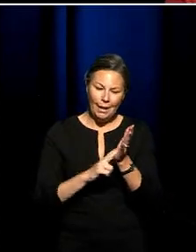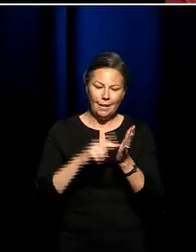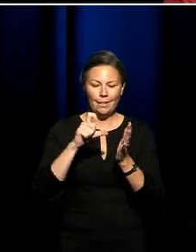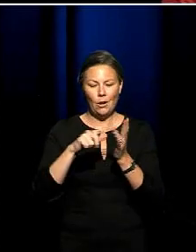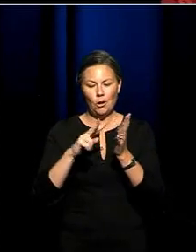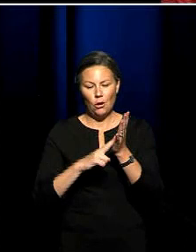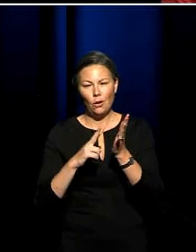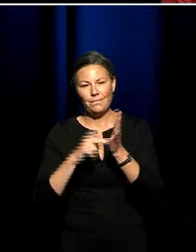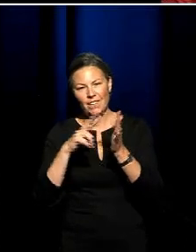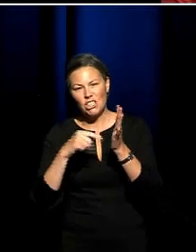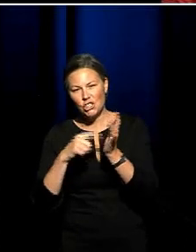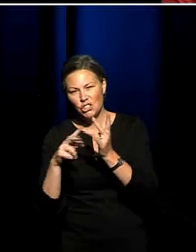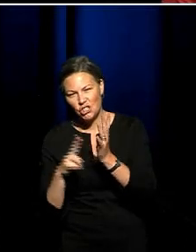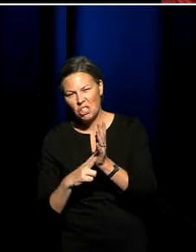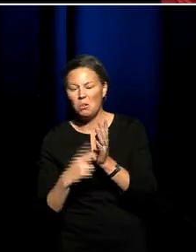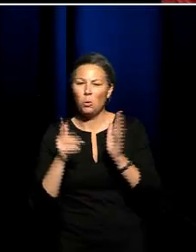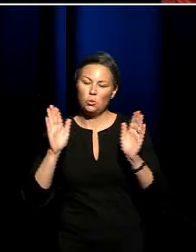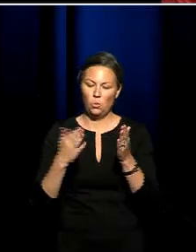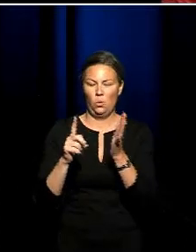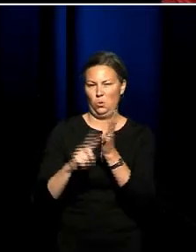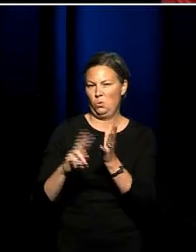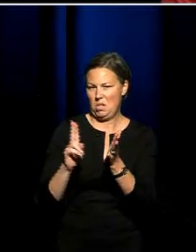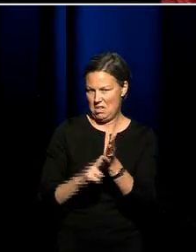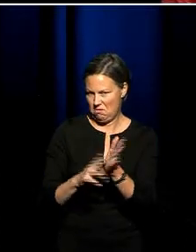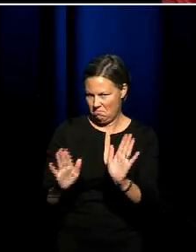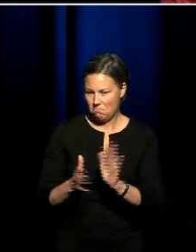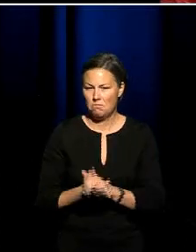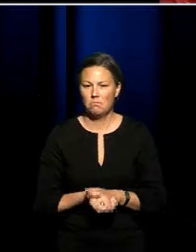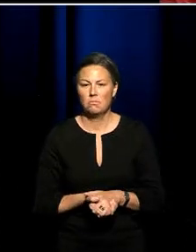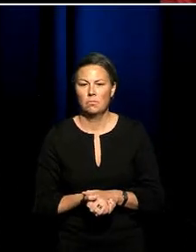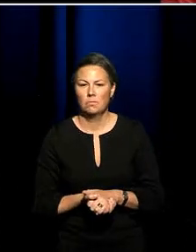which we are principally concerned. The UN Convention sets out the fundamental